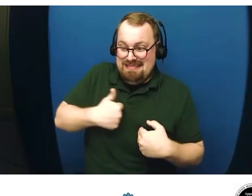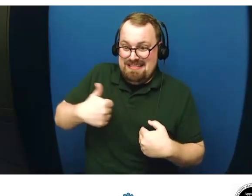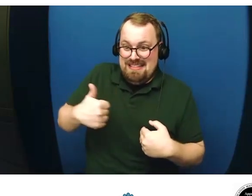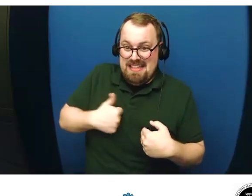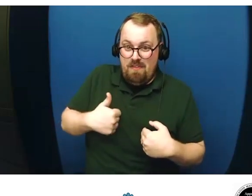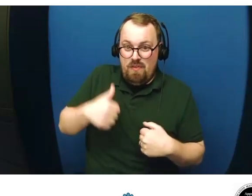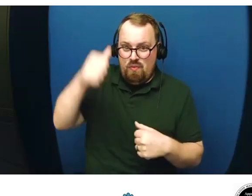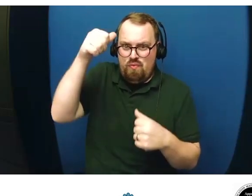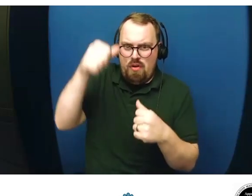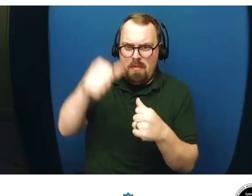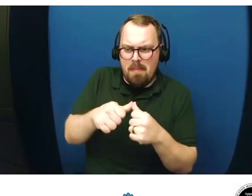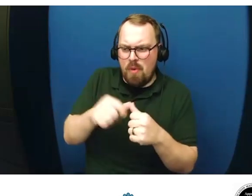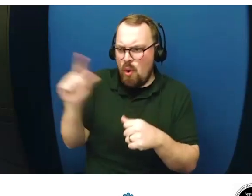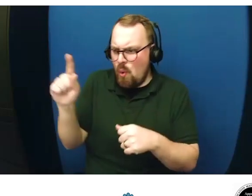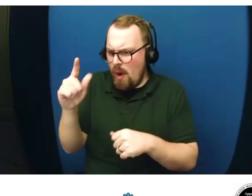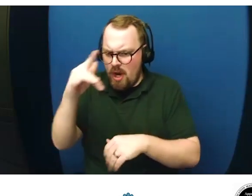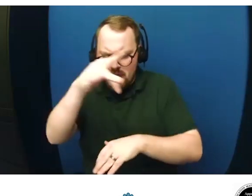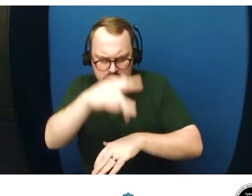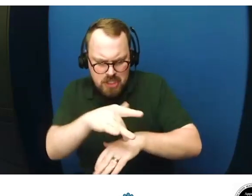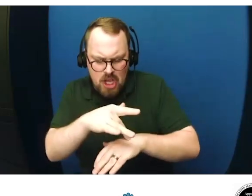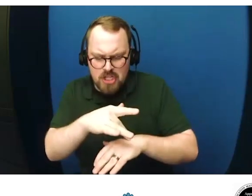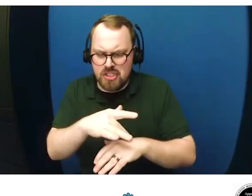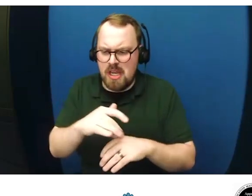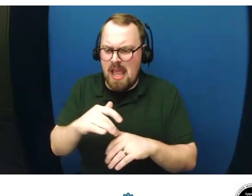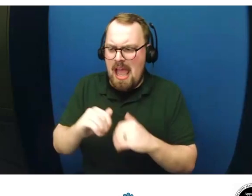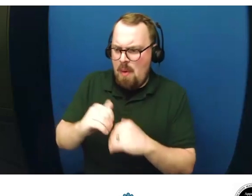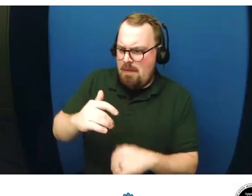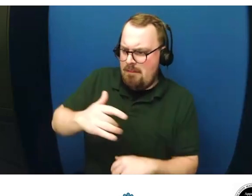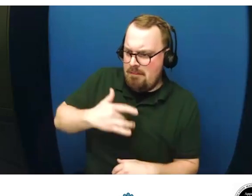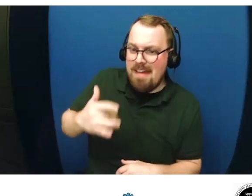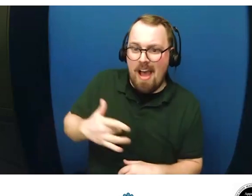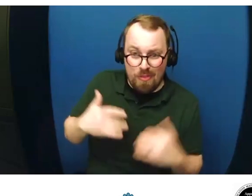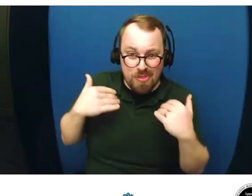how it was placed, what it felt like, the...the movement,